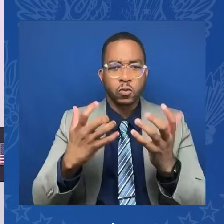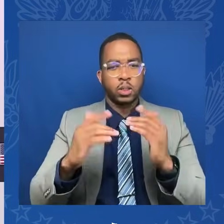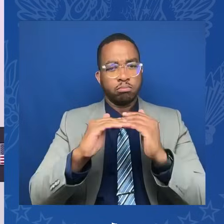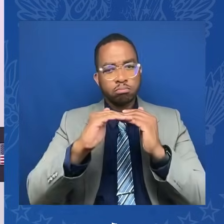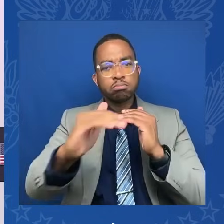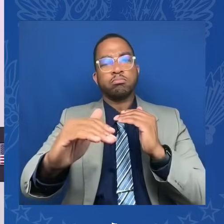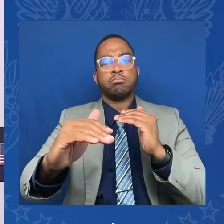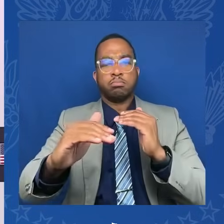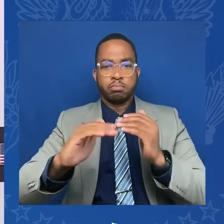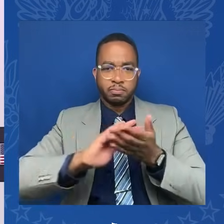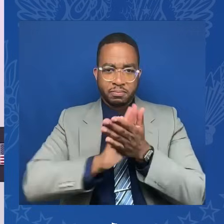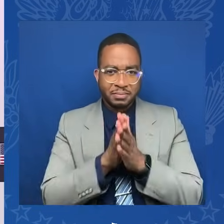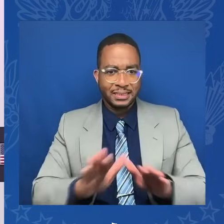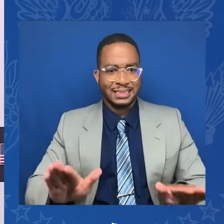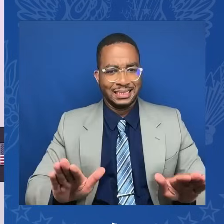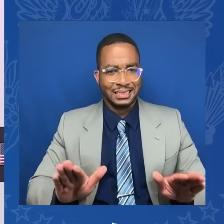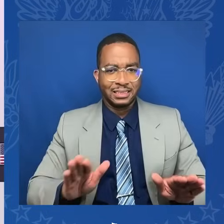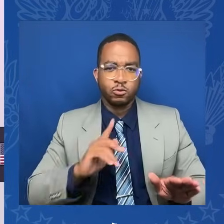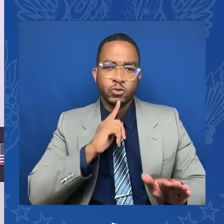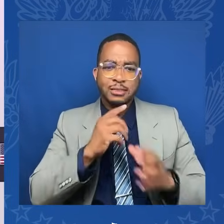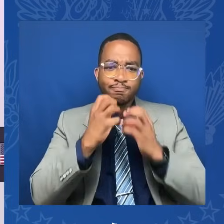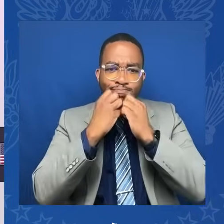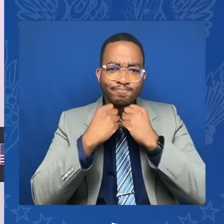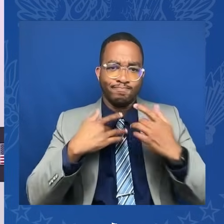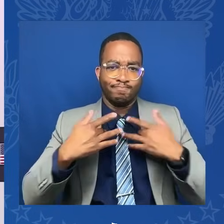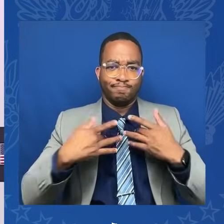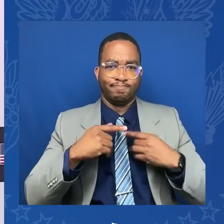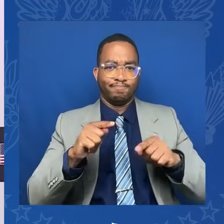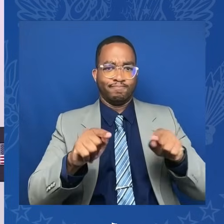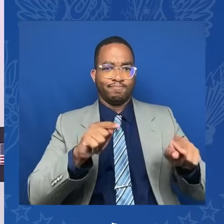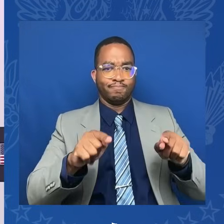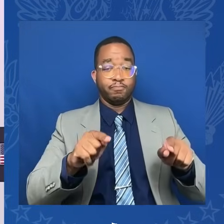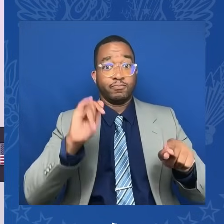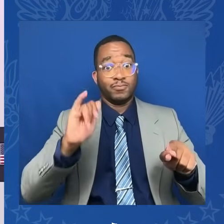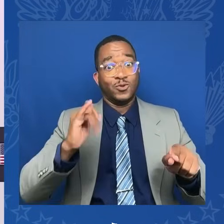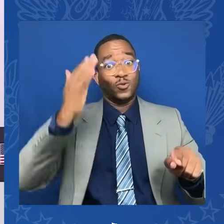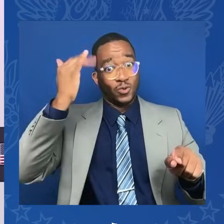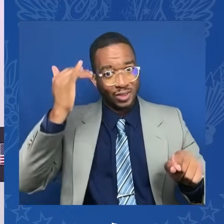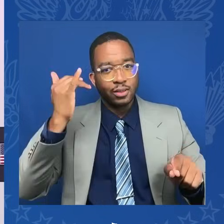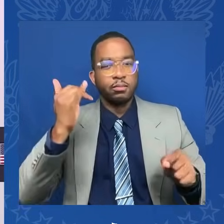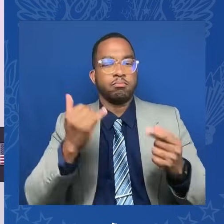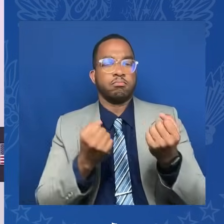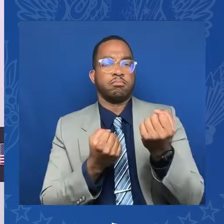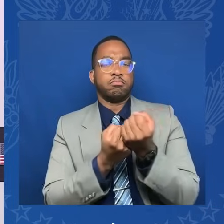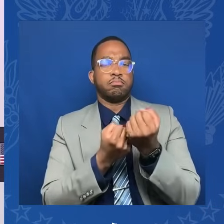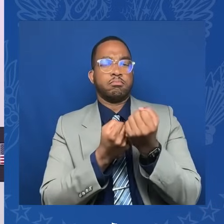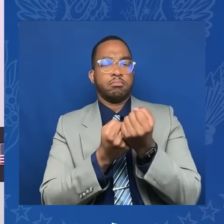And that is why we are supporting the comprehensive proposal of the United States of America.